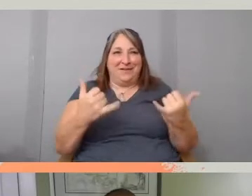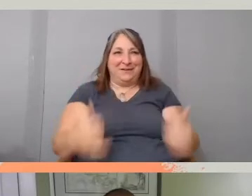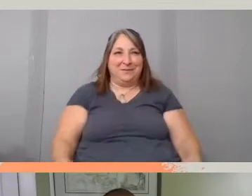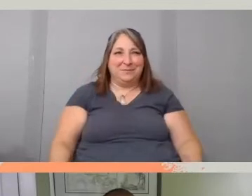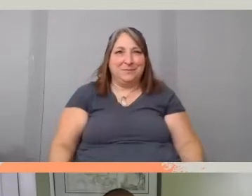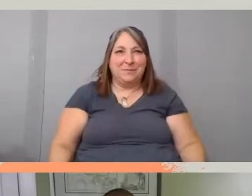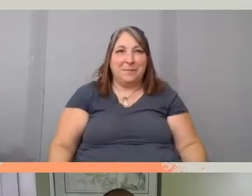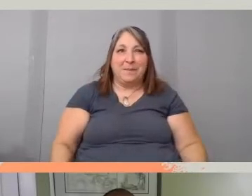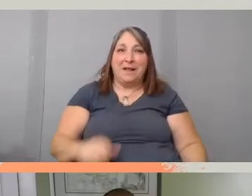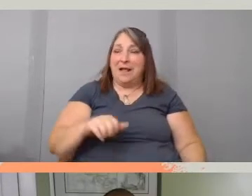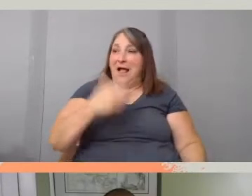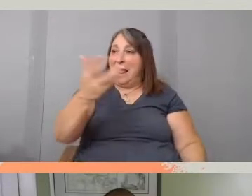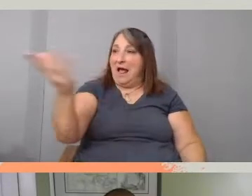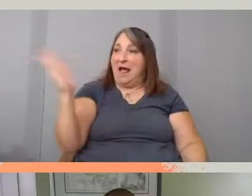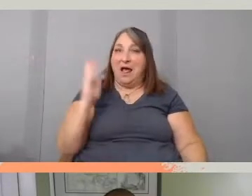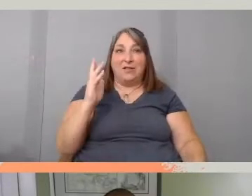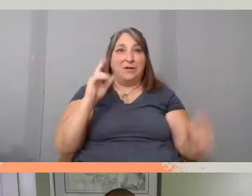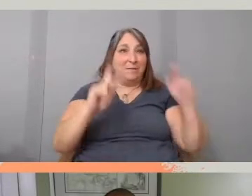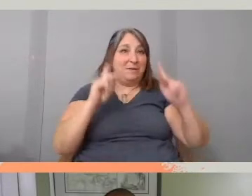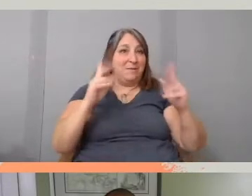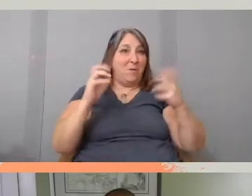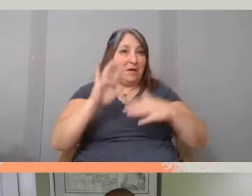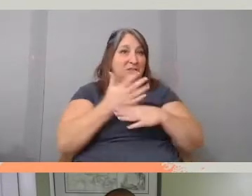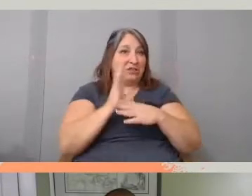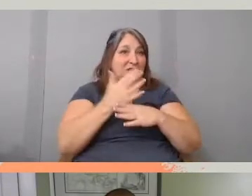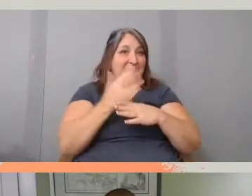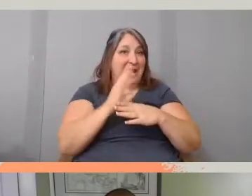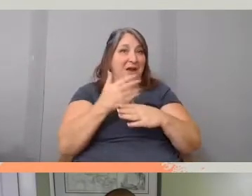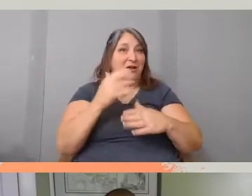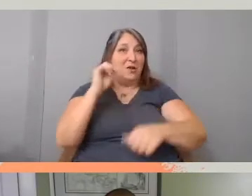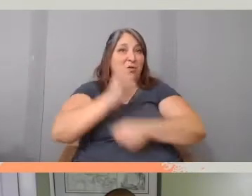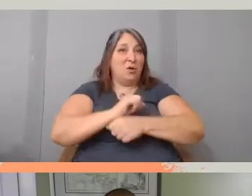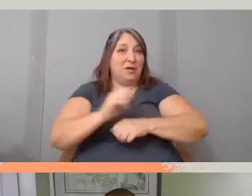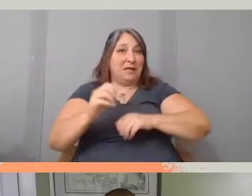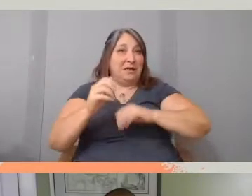Steph is there any more specific things that you want to share in terms of like your collaboration before we move on?